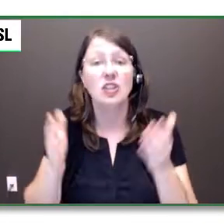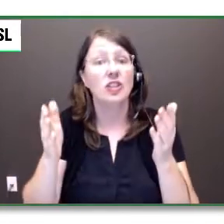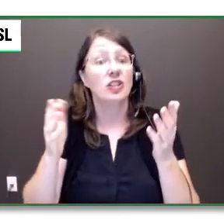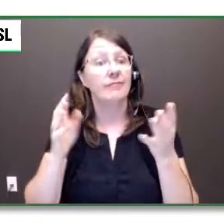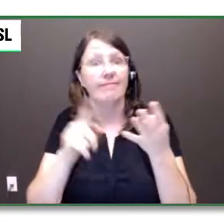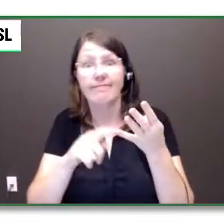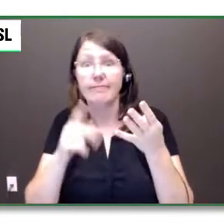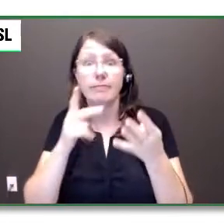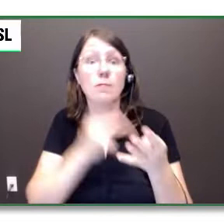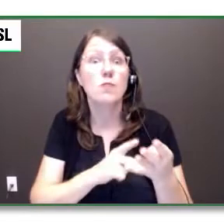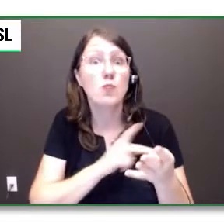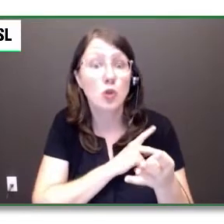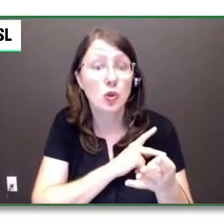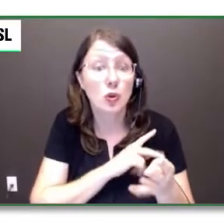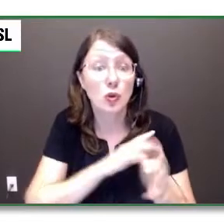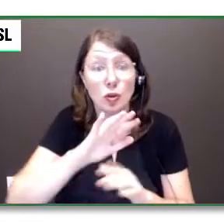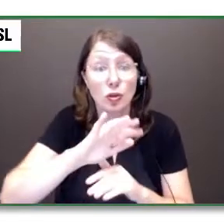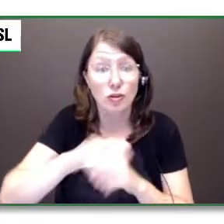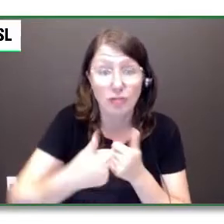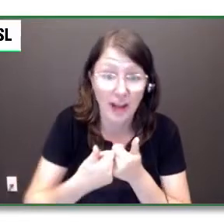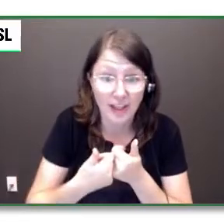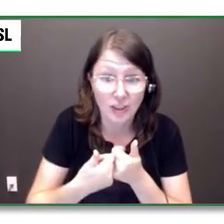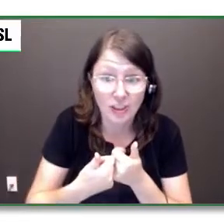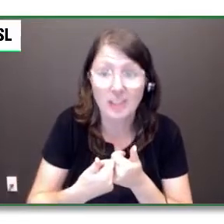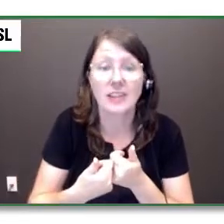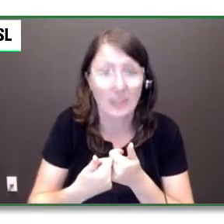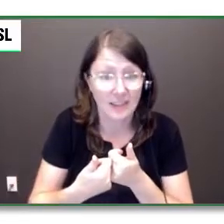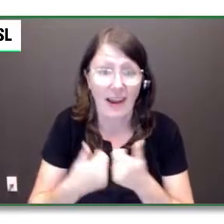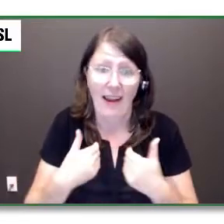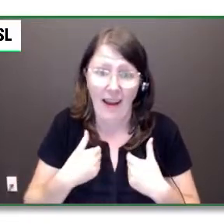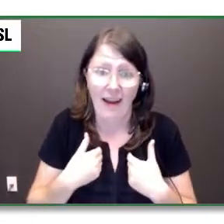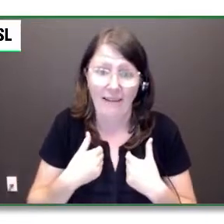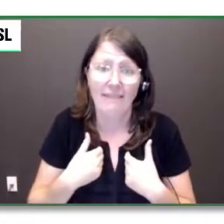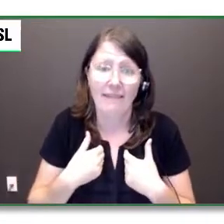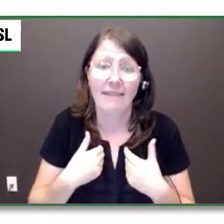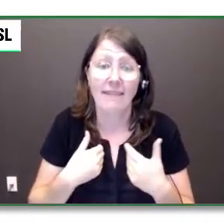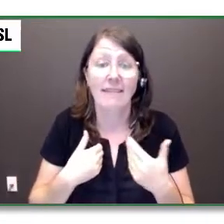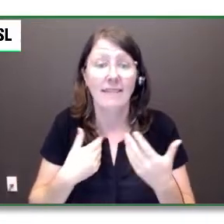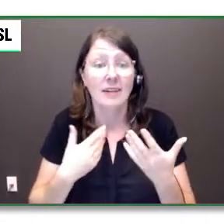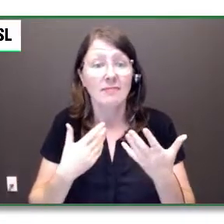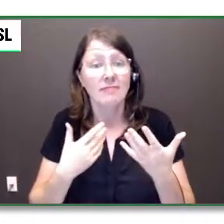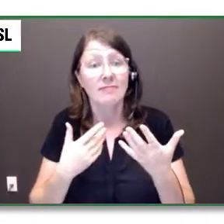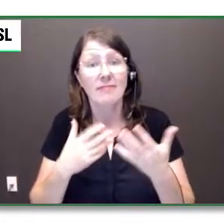So we can't dismiss those and this has sort of cumulatively led to this idea of